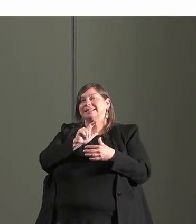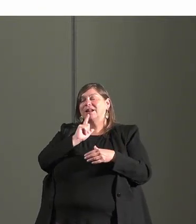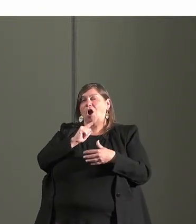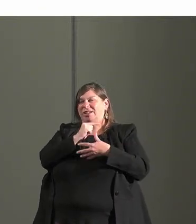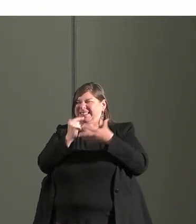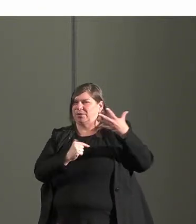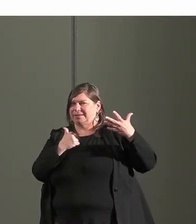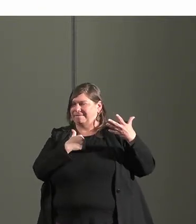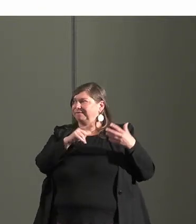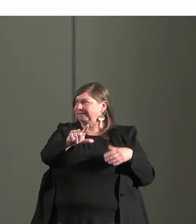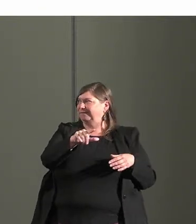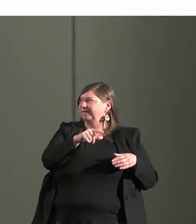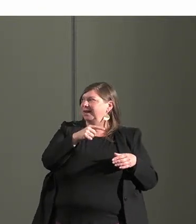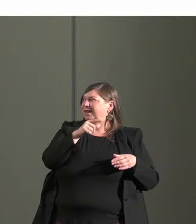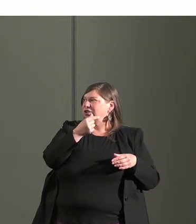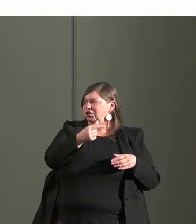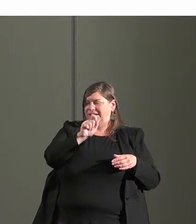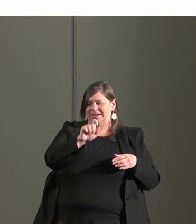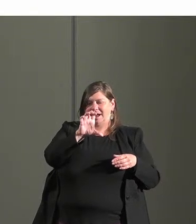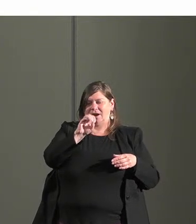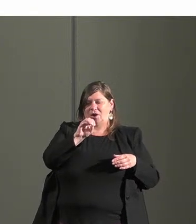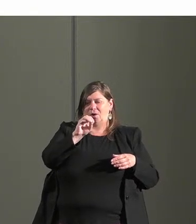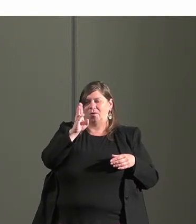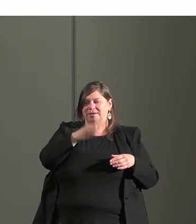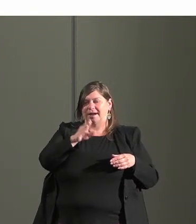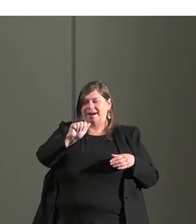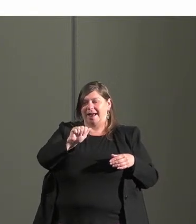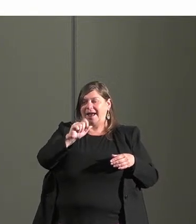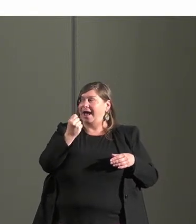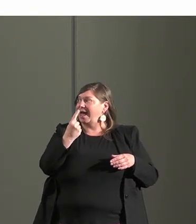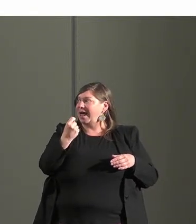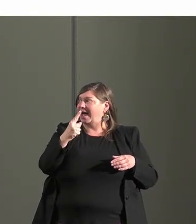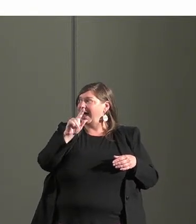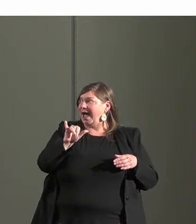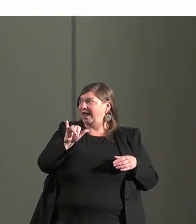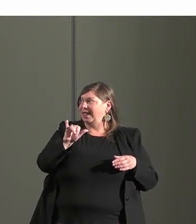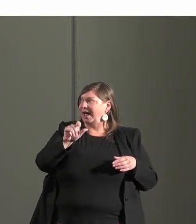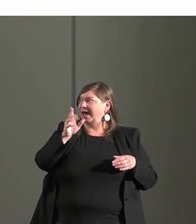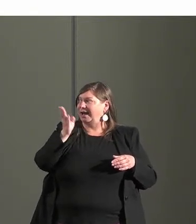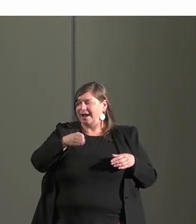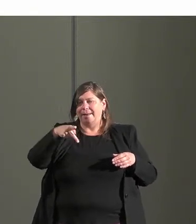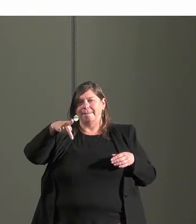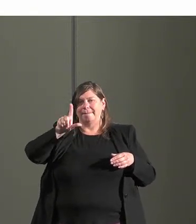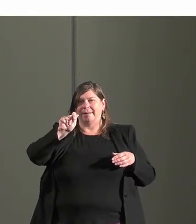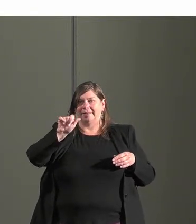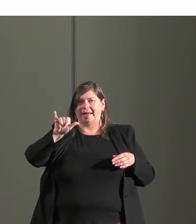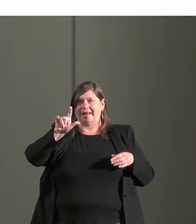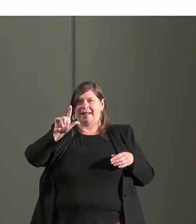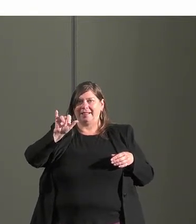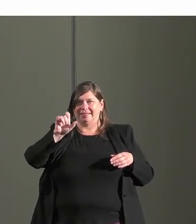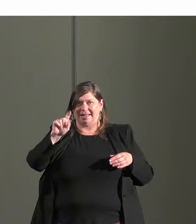is new in accessibility video series we got -- (reading). And you put it on the